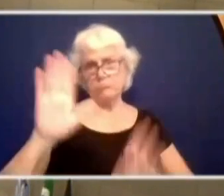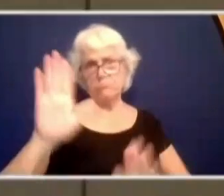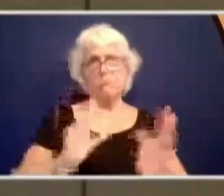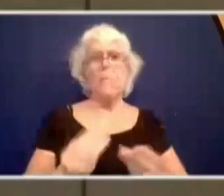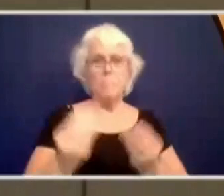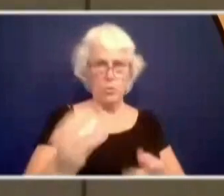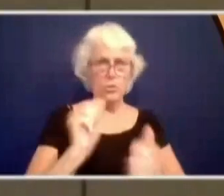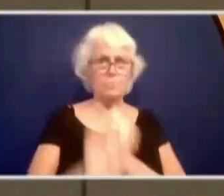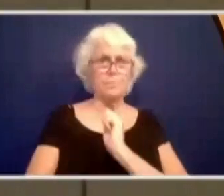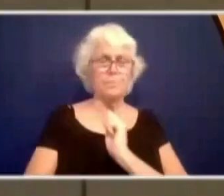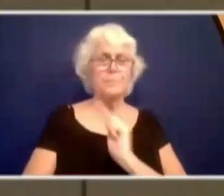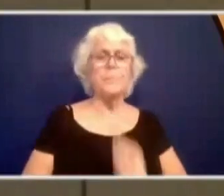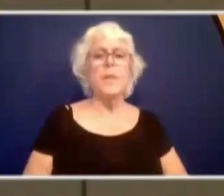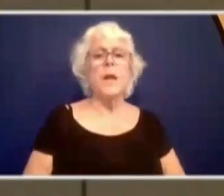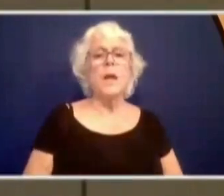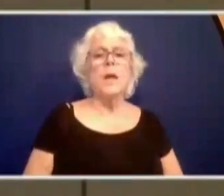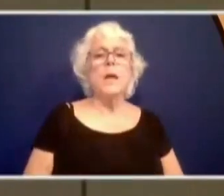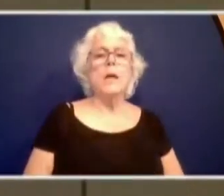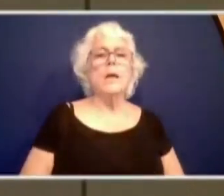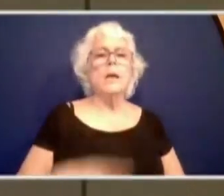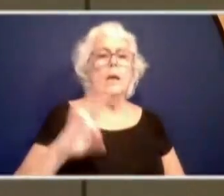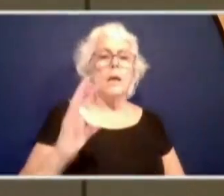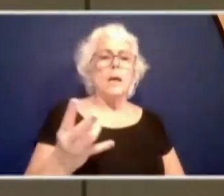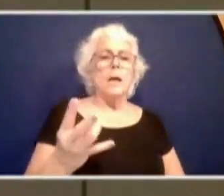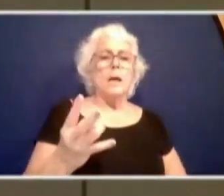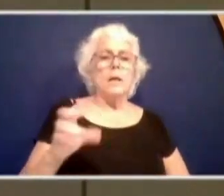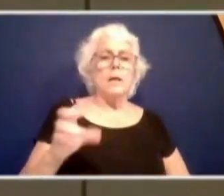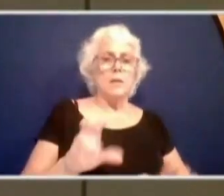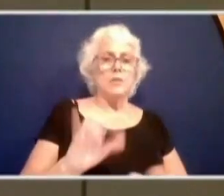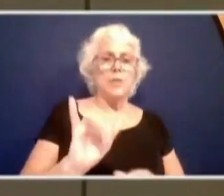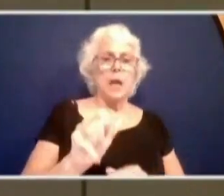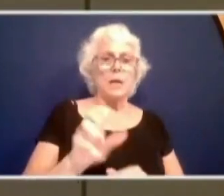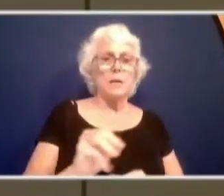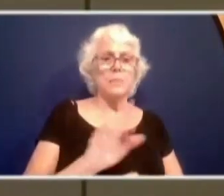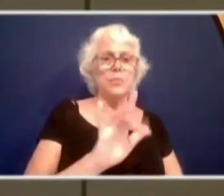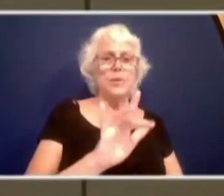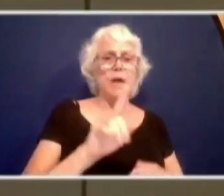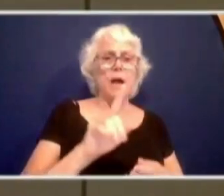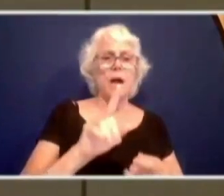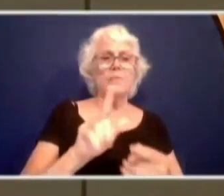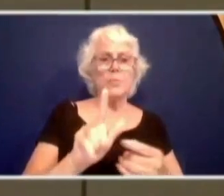the 7th action item before us this evening is the 2526 career in technical